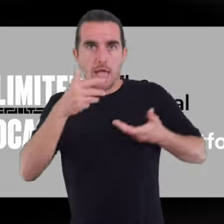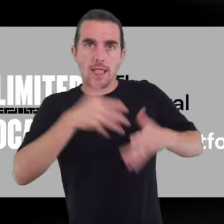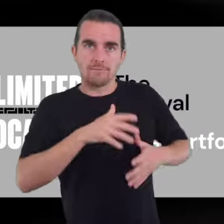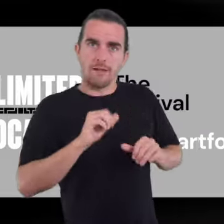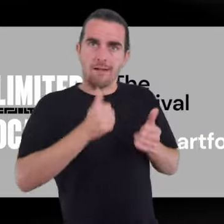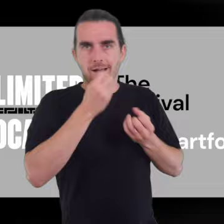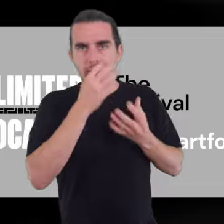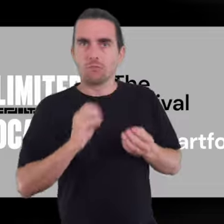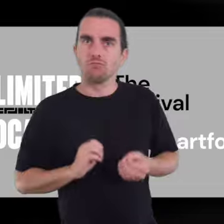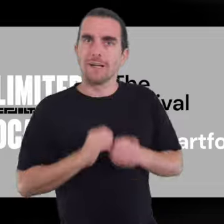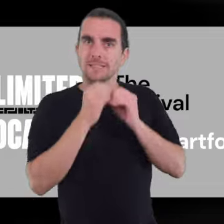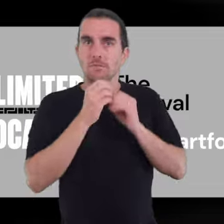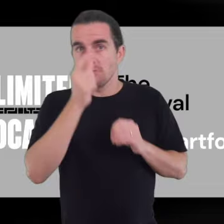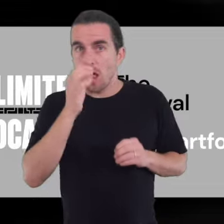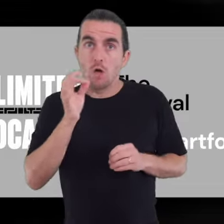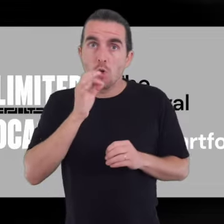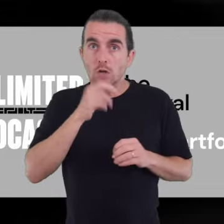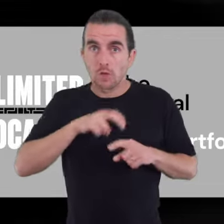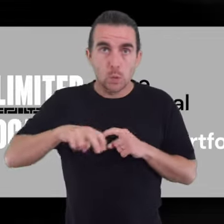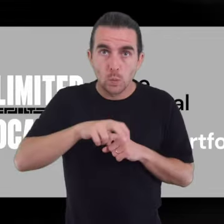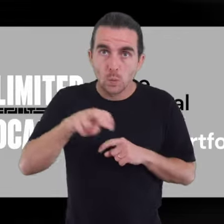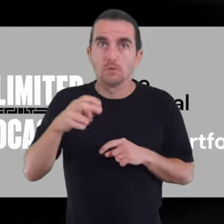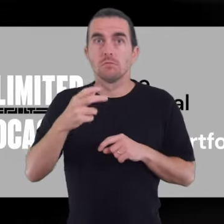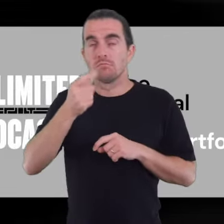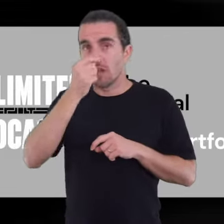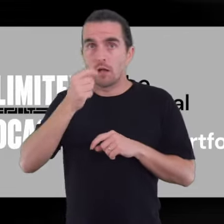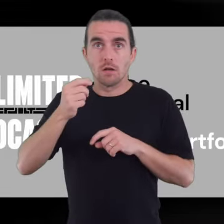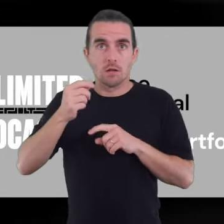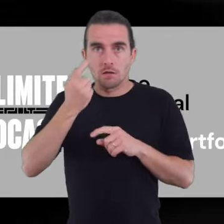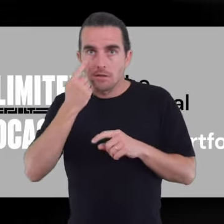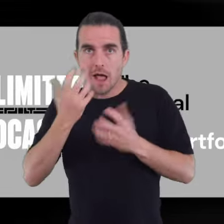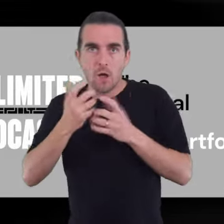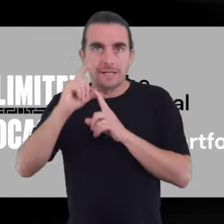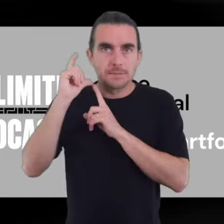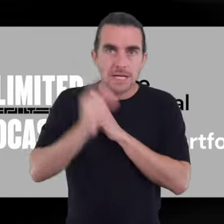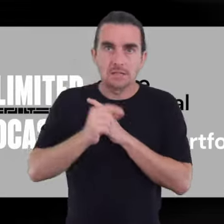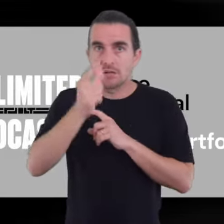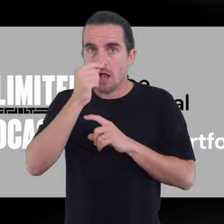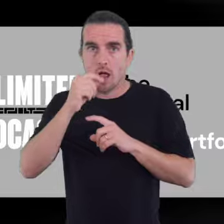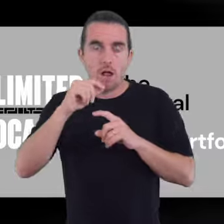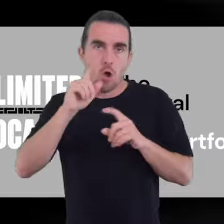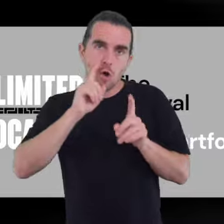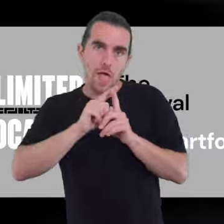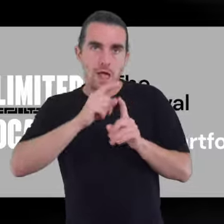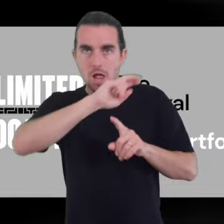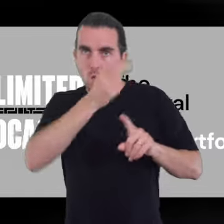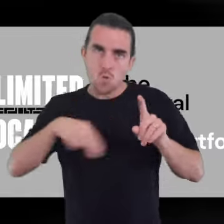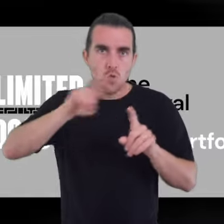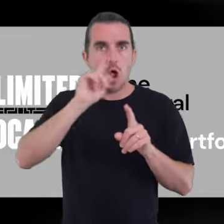You can kind of have water trails. You can kind of play with things where the speed affects what it looks like, ribbons that flow and move,